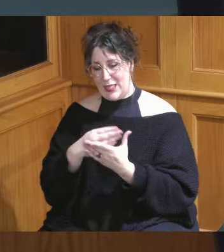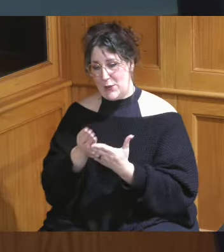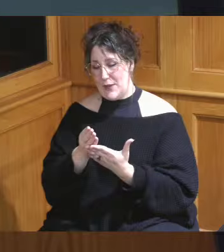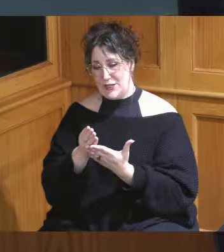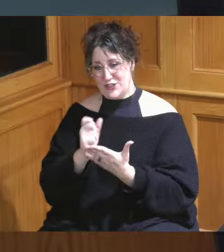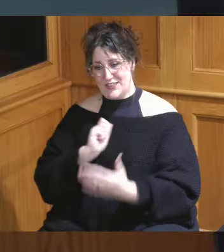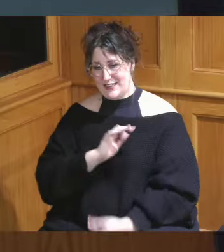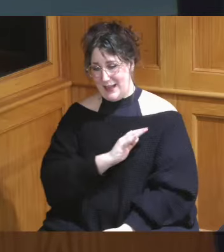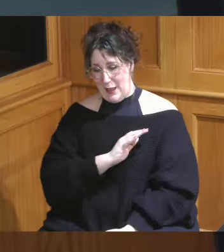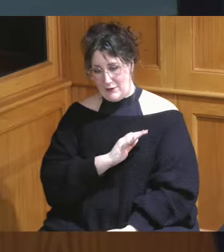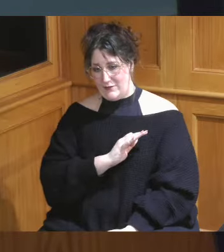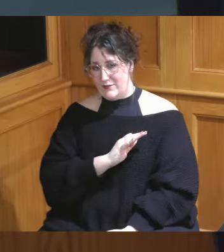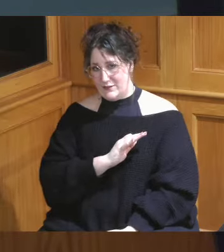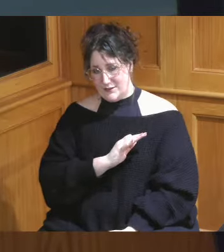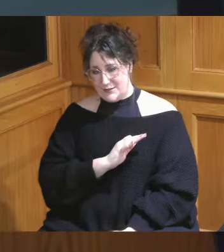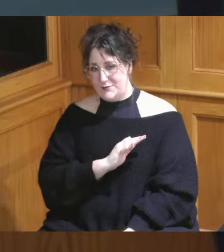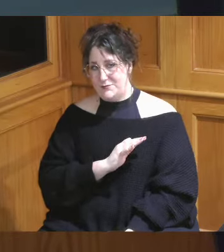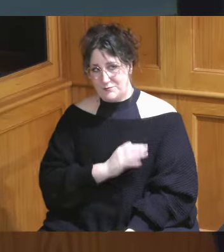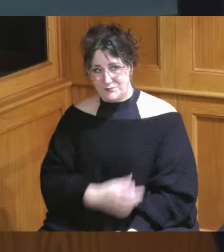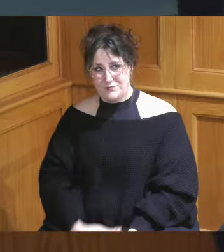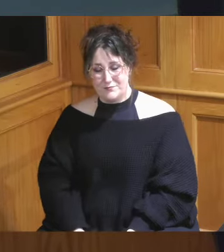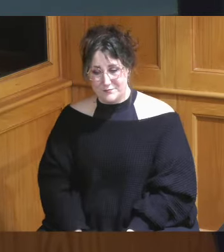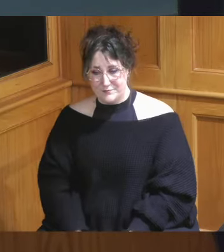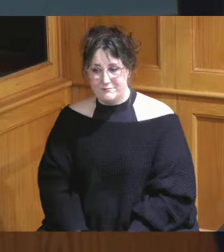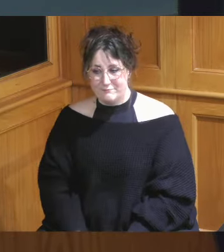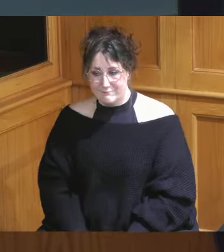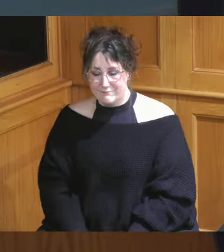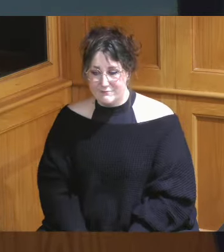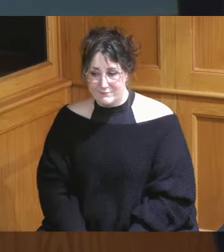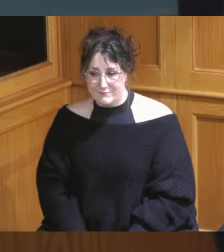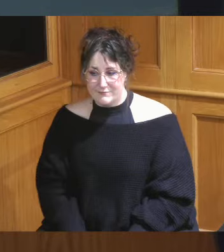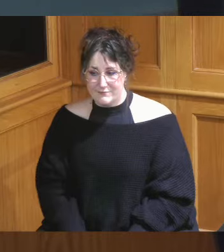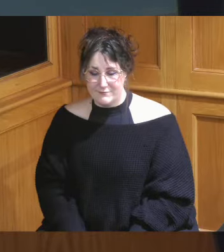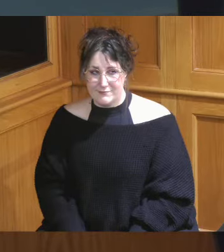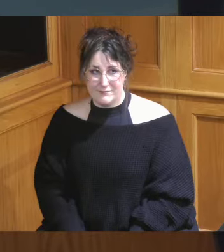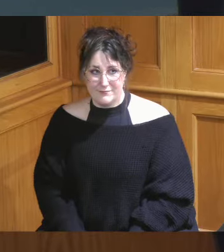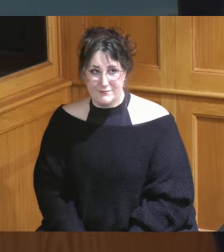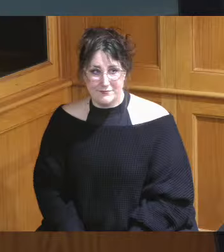thank you for for your service to the county. very grateful for that. so with that, Jeff,